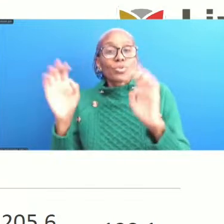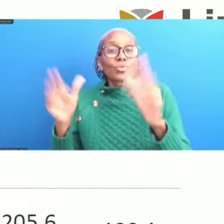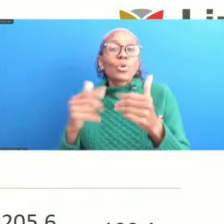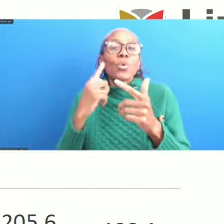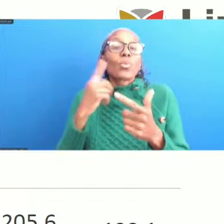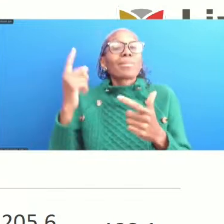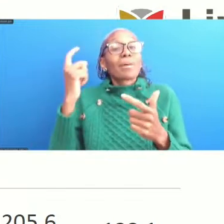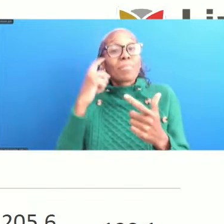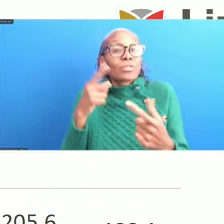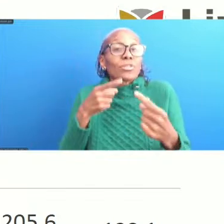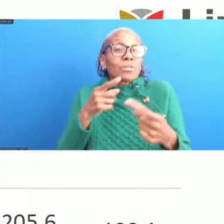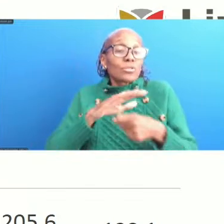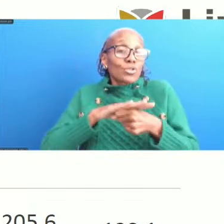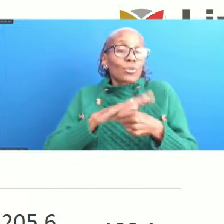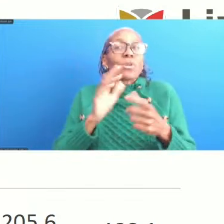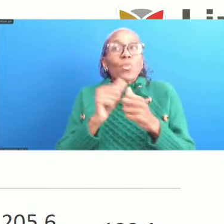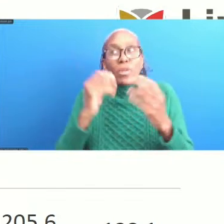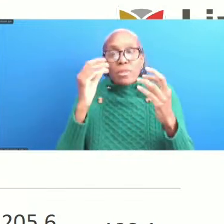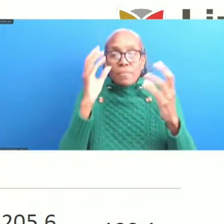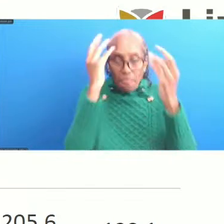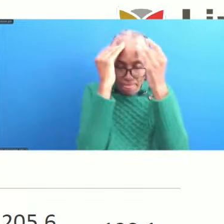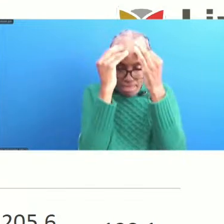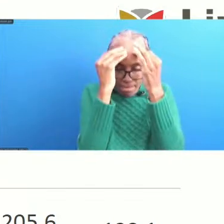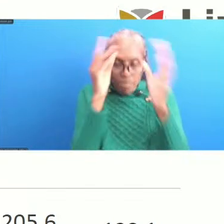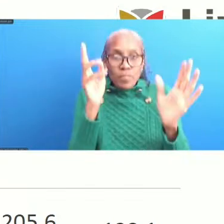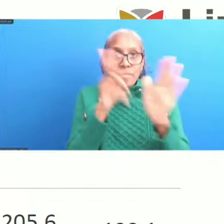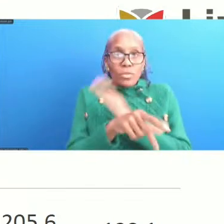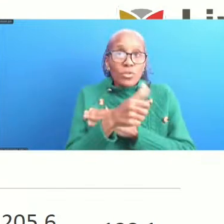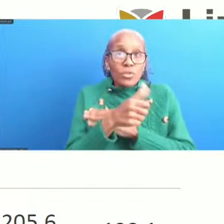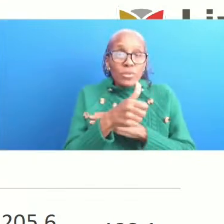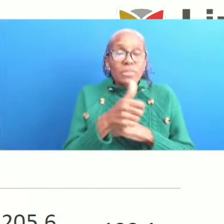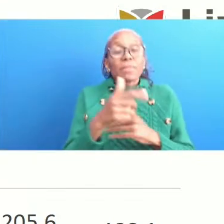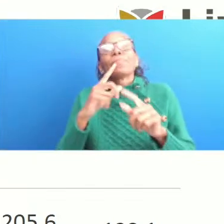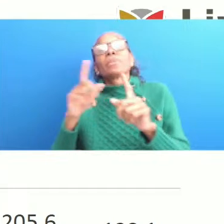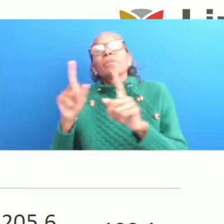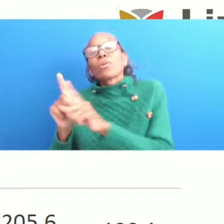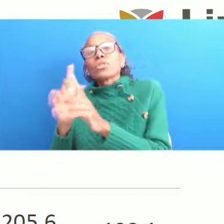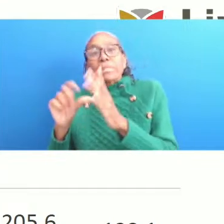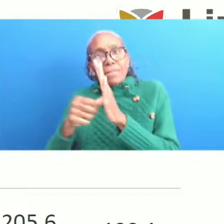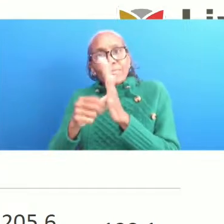SHOWING UP IN OUR ERS WITH